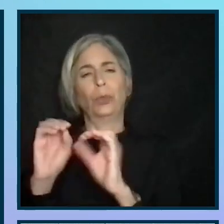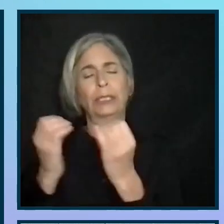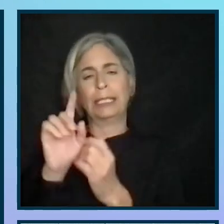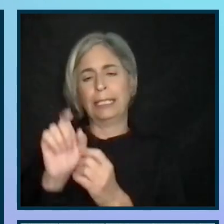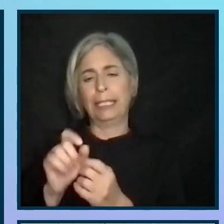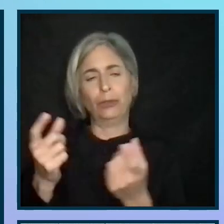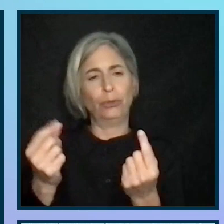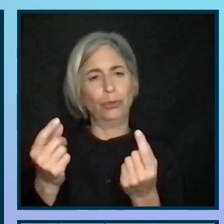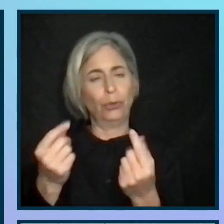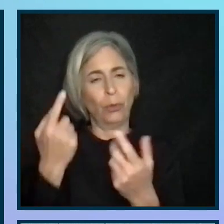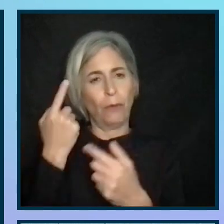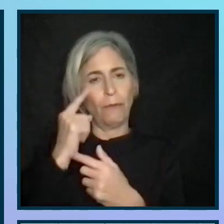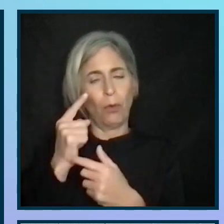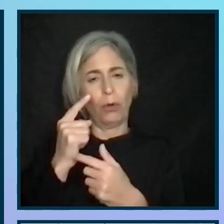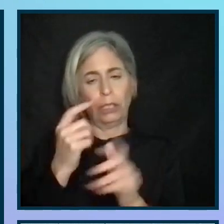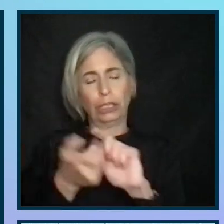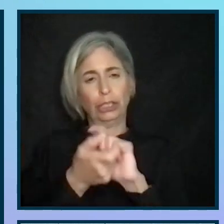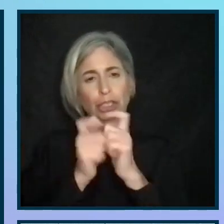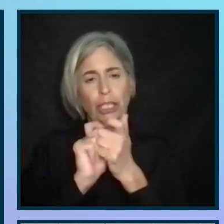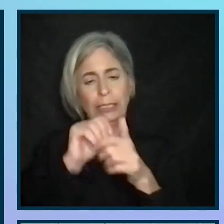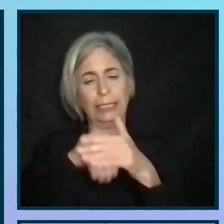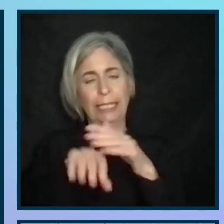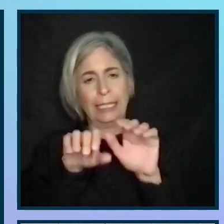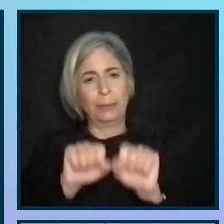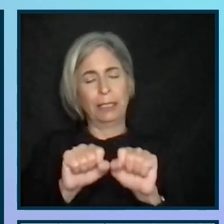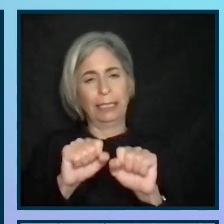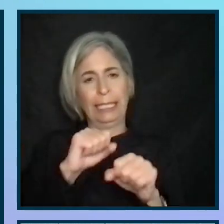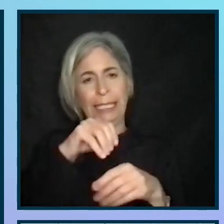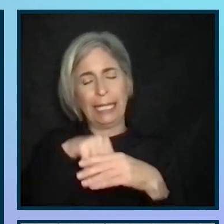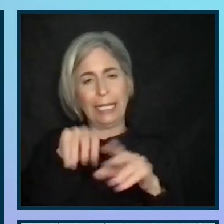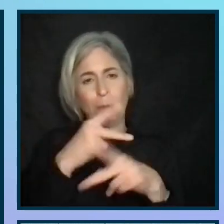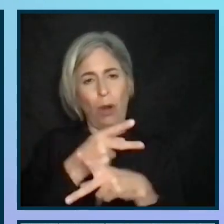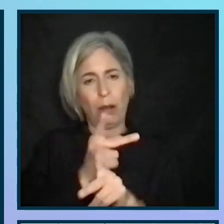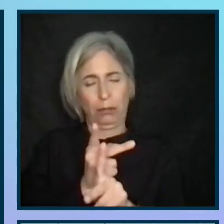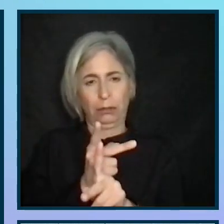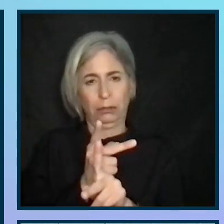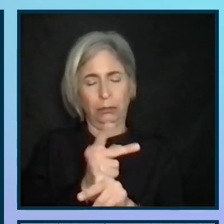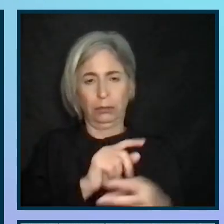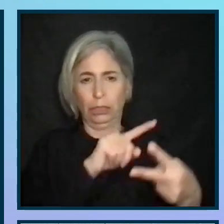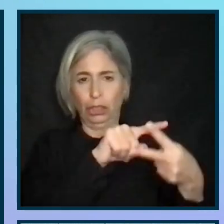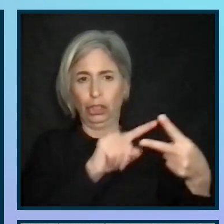to ingest accessibility in to your products. So there's two main approaches team space